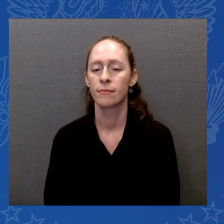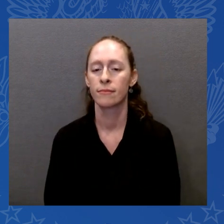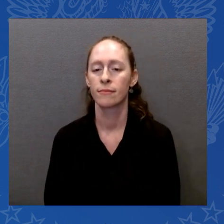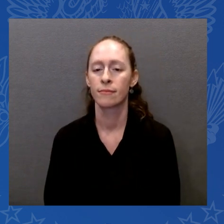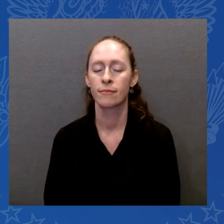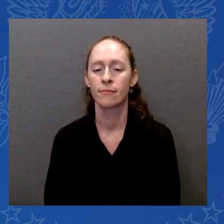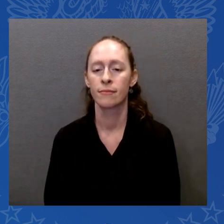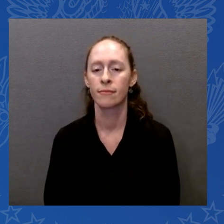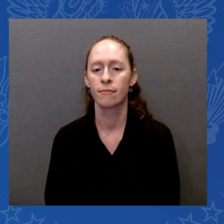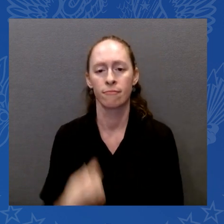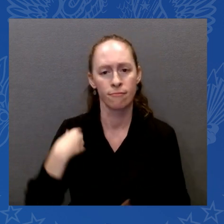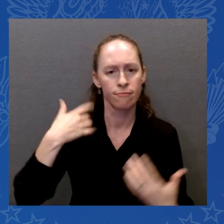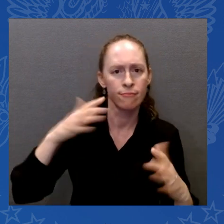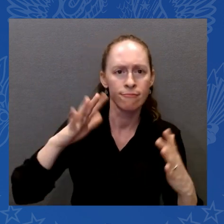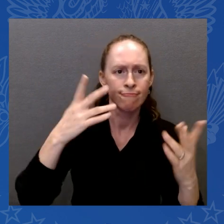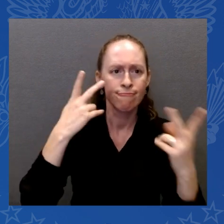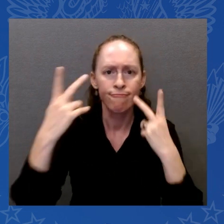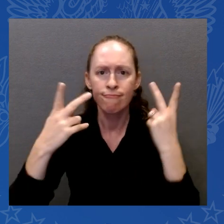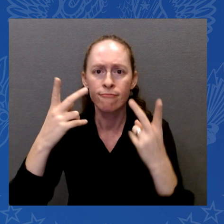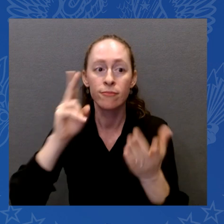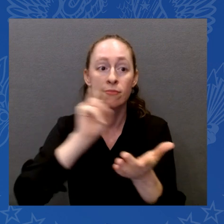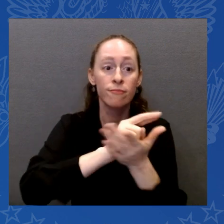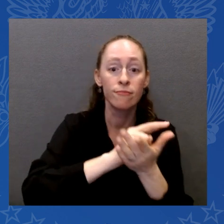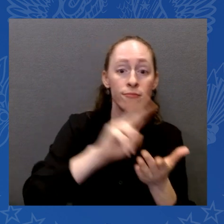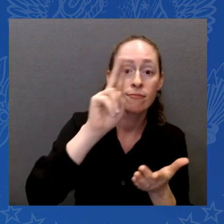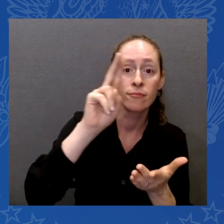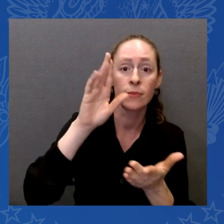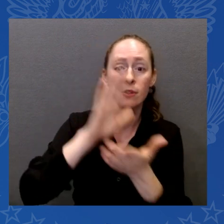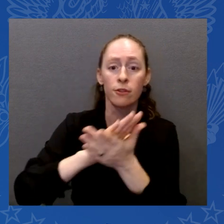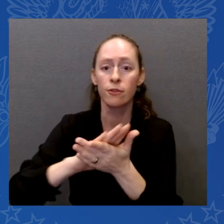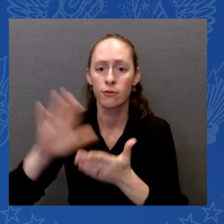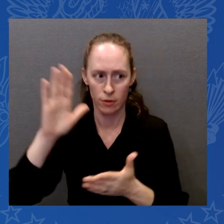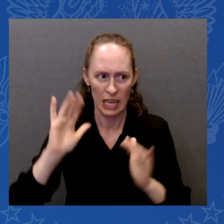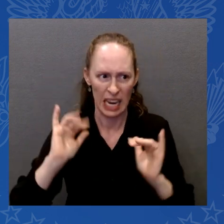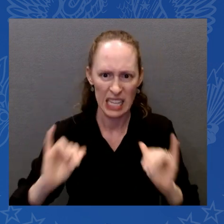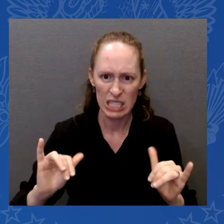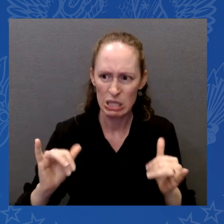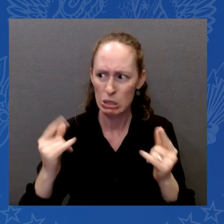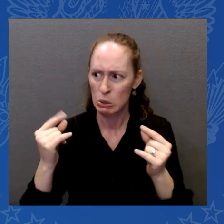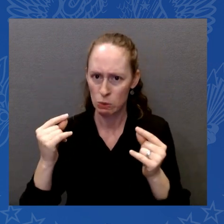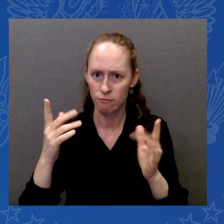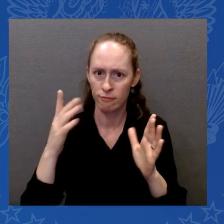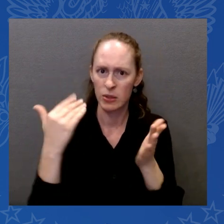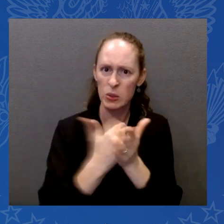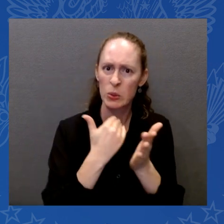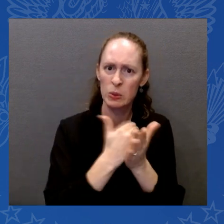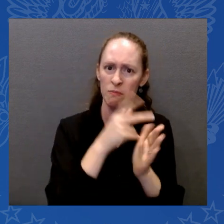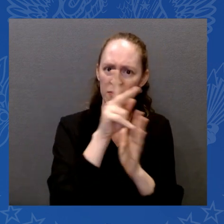Our work together is ongoing. It's clear. The Dobbs ruling has sown fear